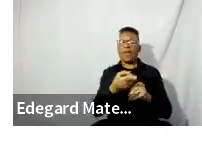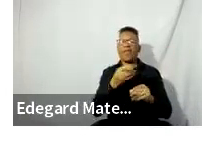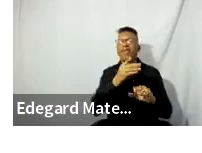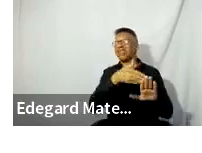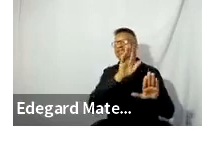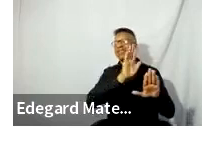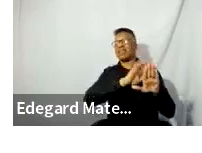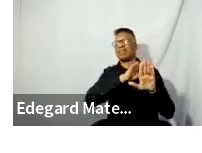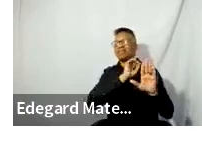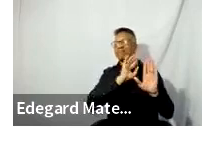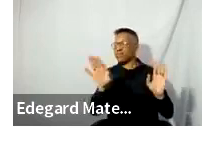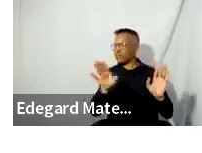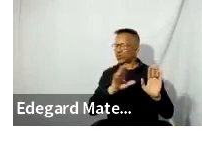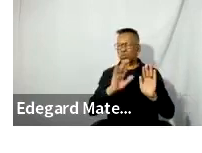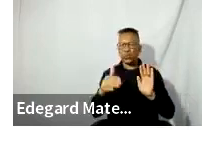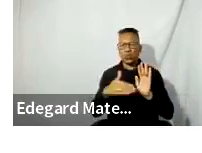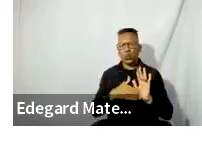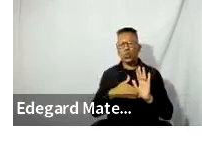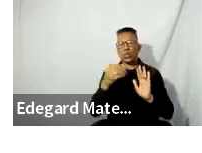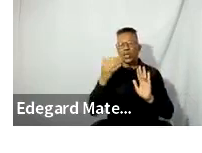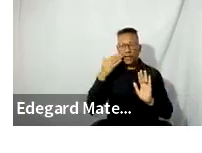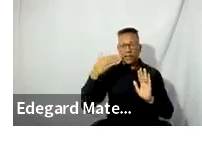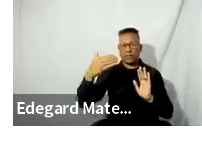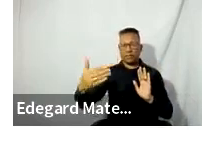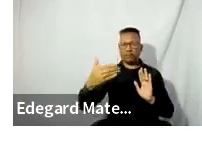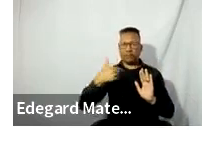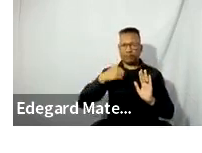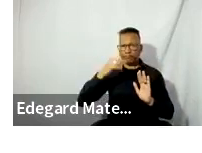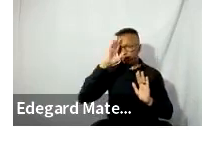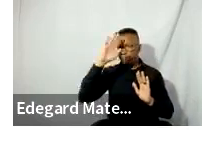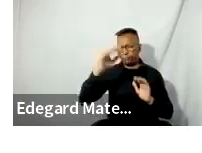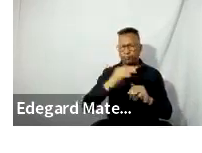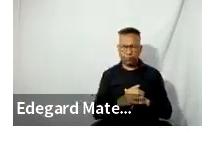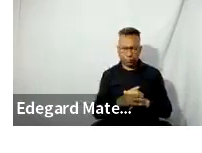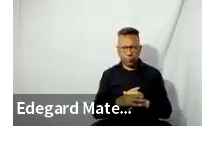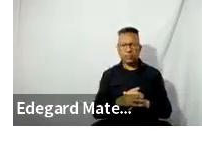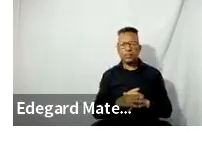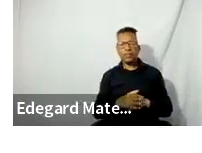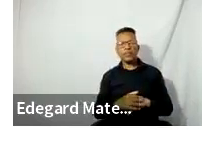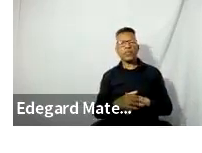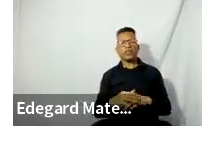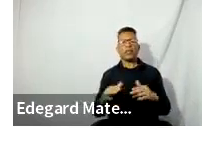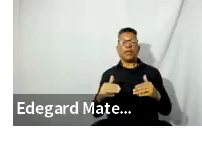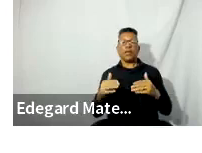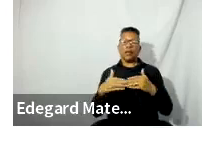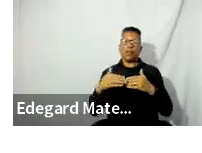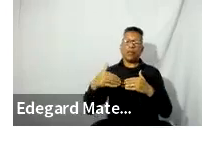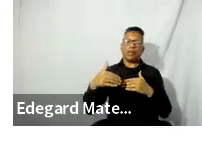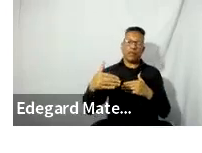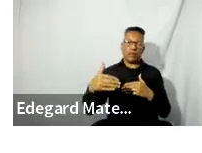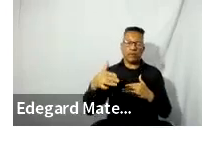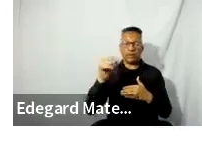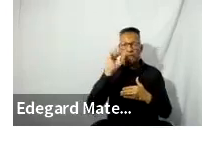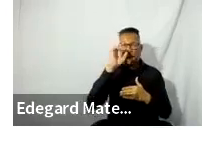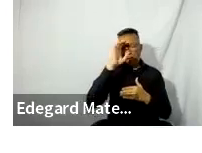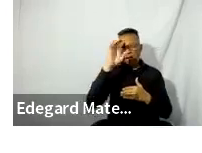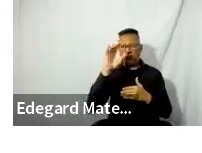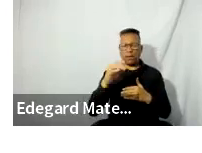of functions among of functions among people The division into 2 of of What's now merged into of What's now merged into one next experimental